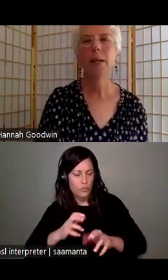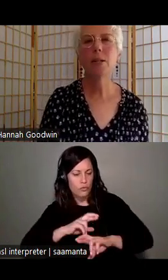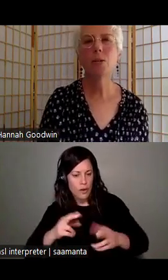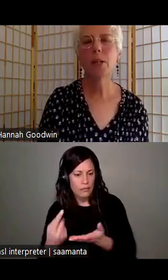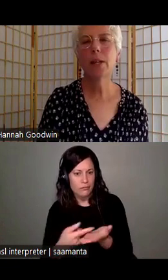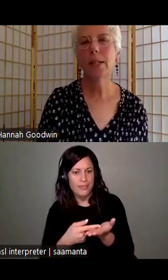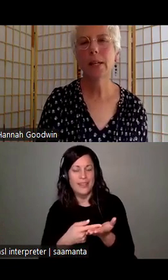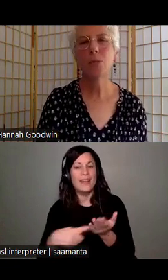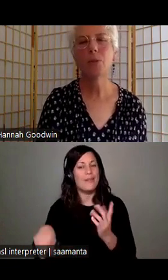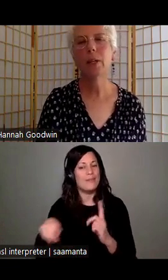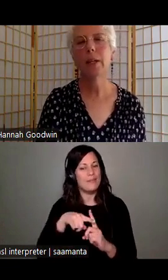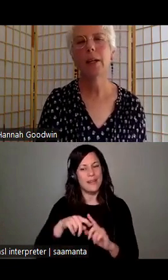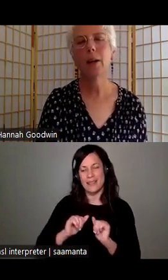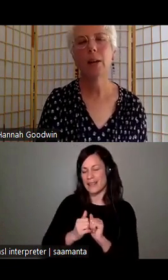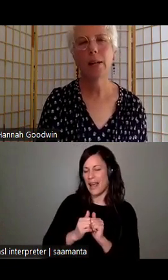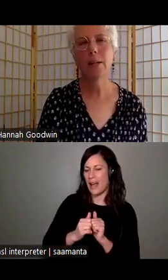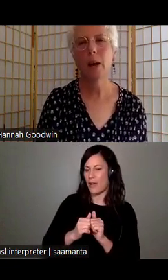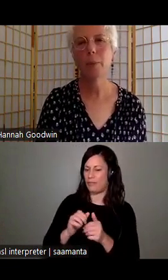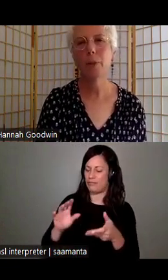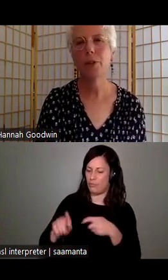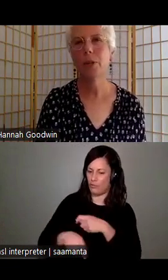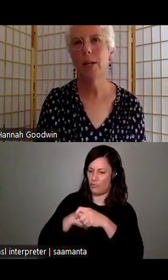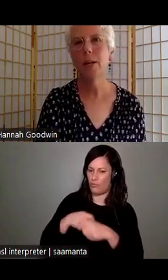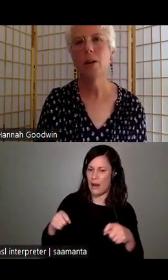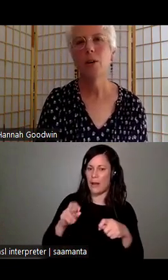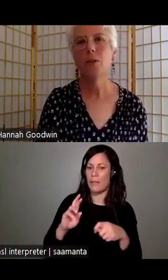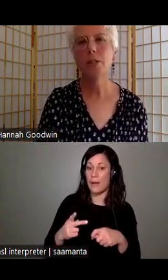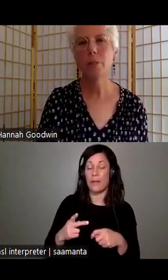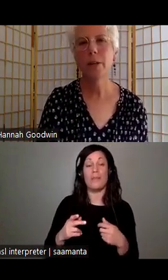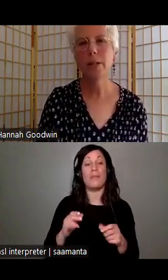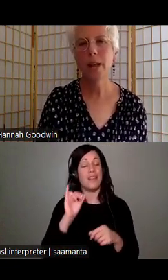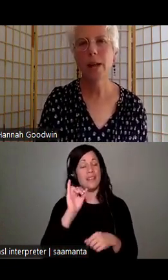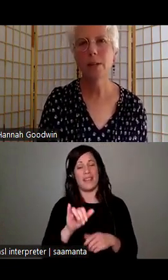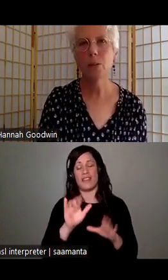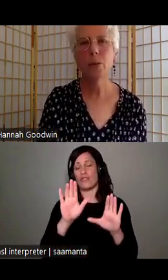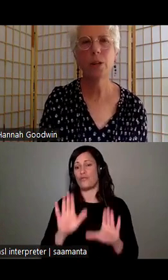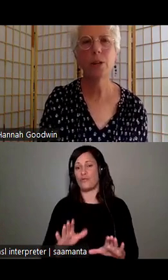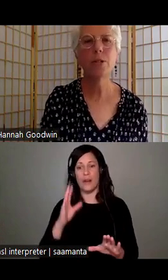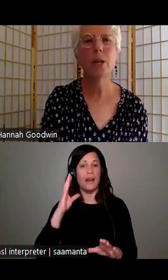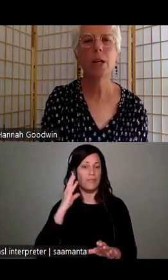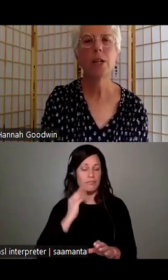And this is, the think tanks really are an excellent opportunity for experienced access workers